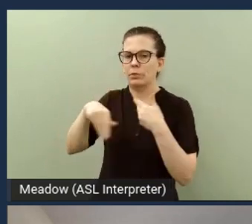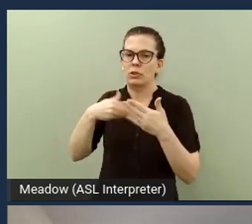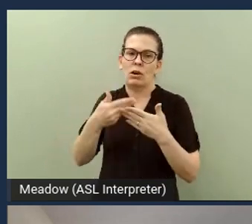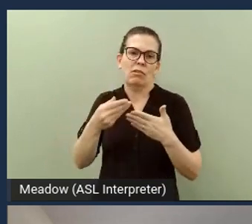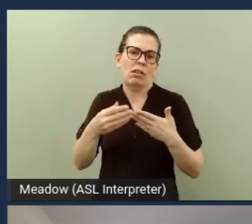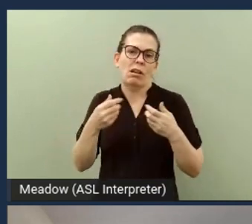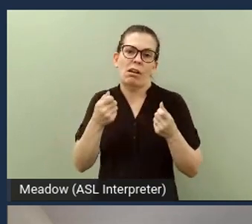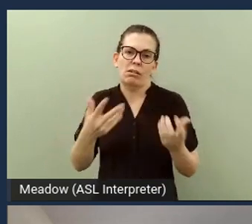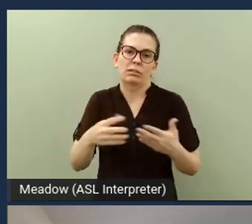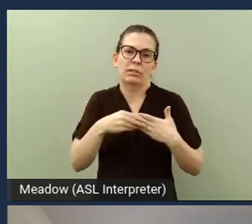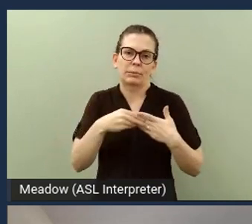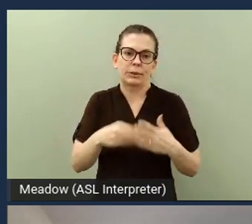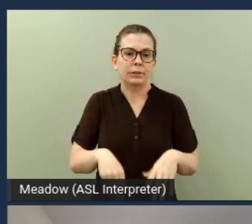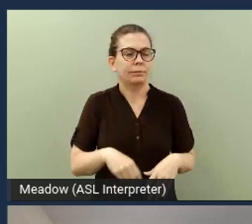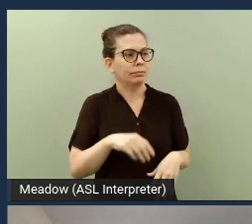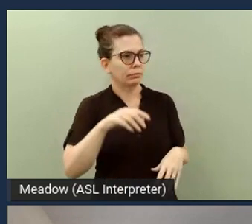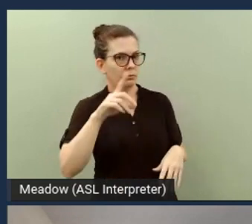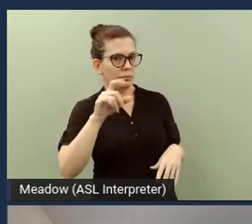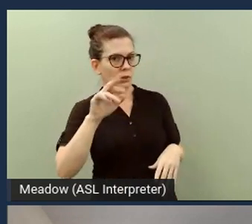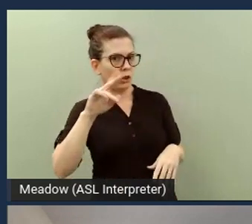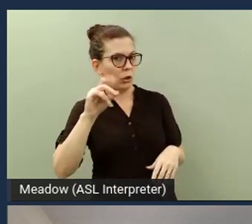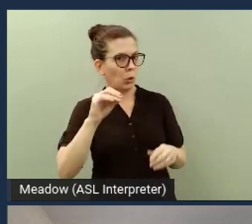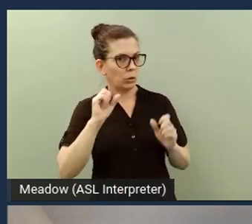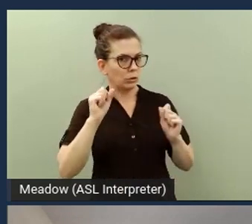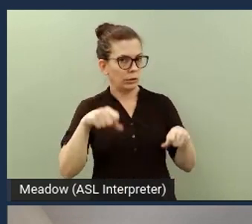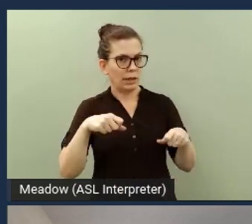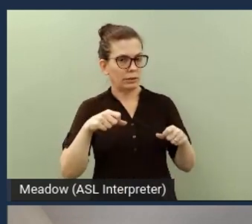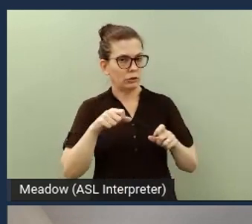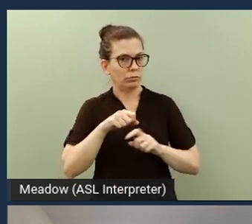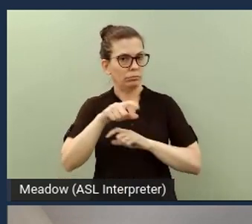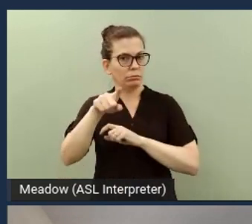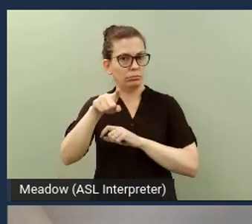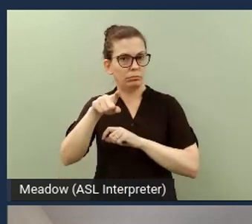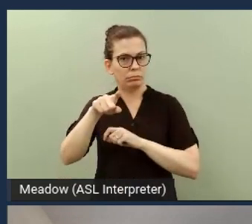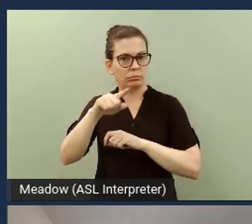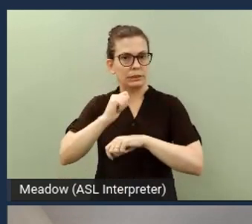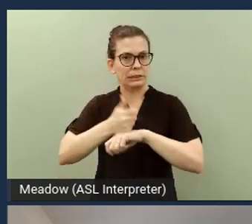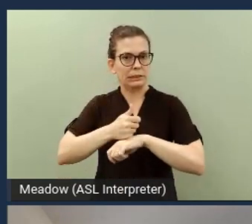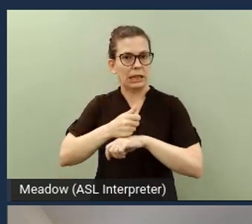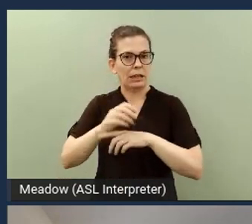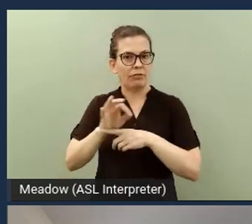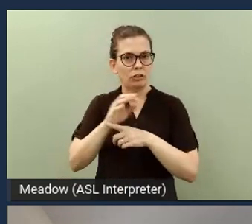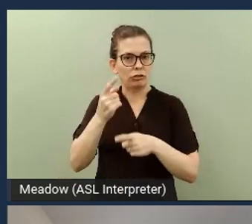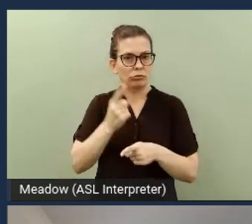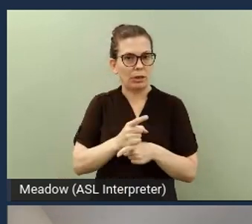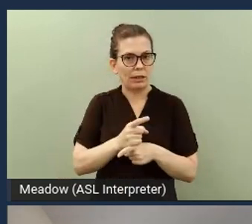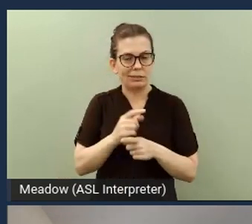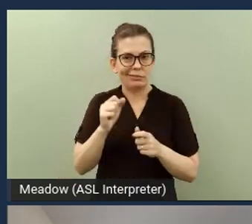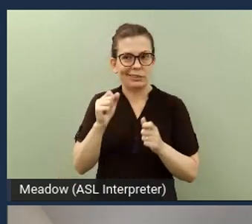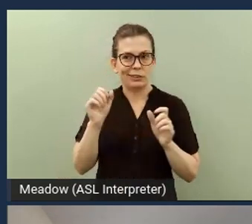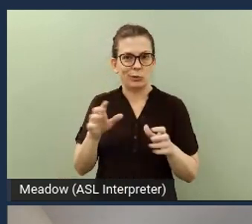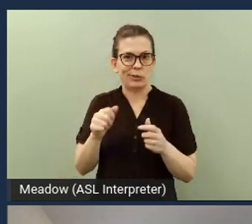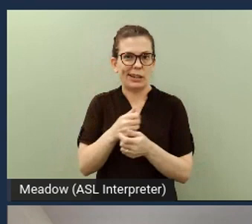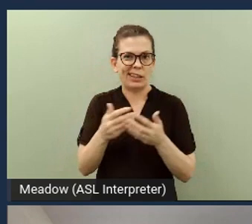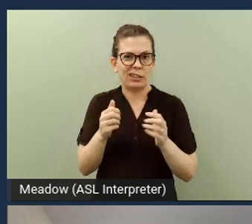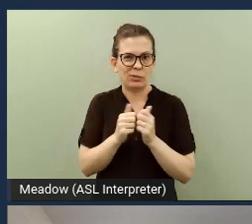I mean, in that sense, you can just trigger, kick off Step Functions, right, then do anything with that, right, so would that be possible?